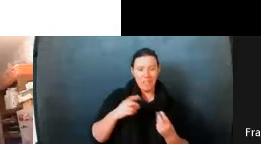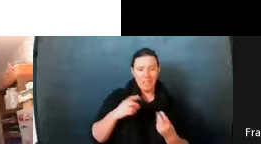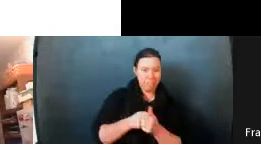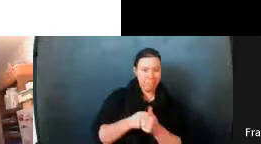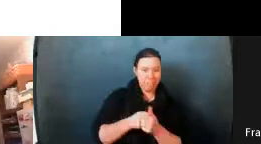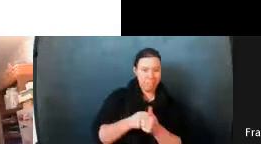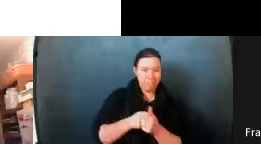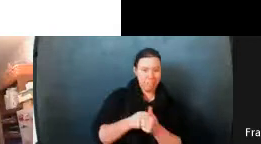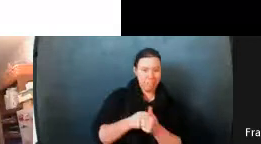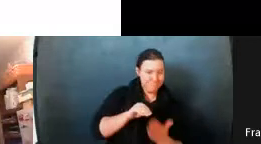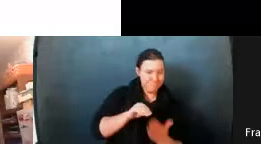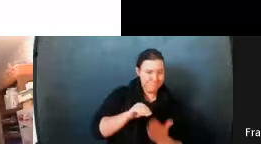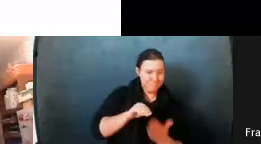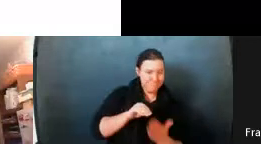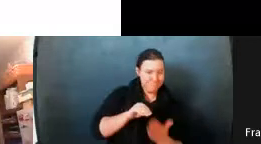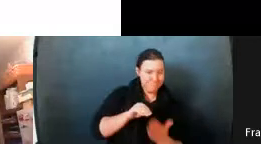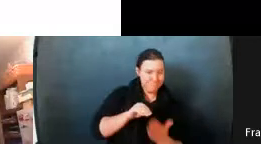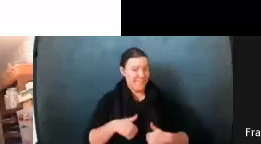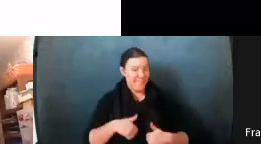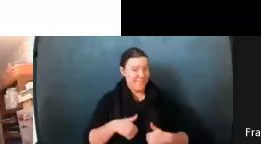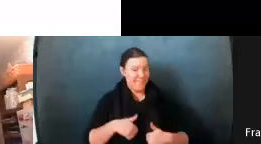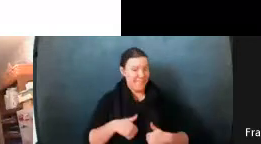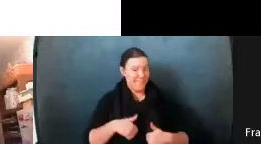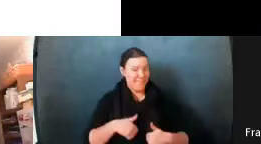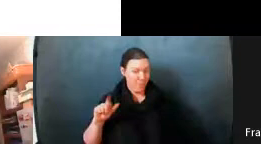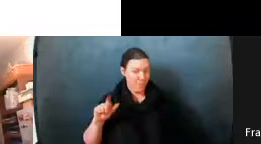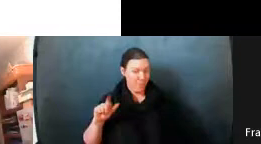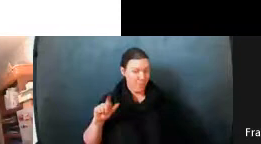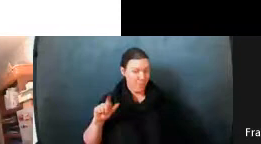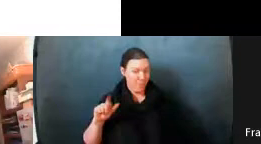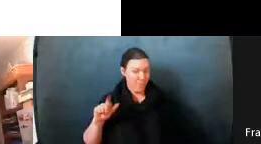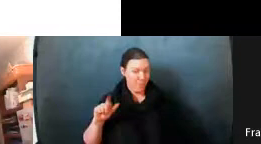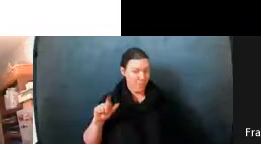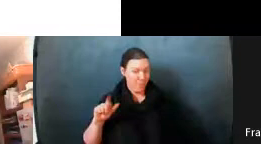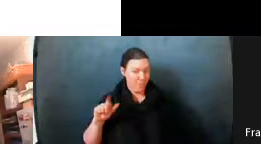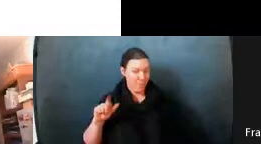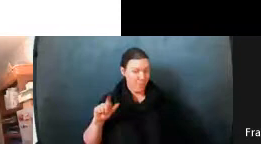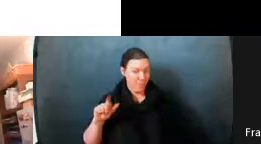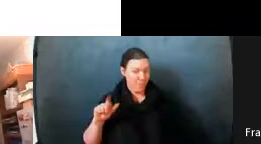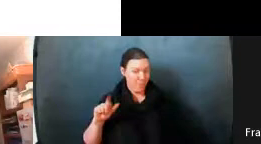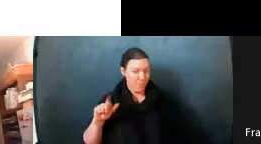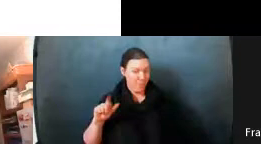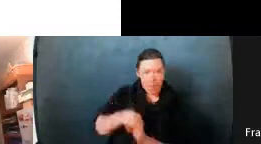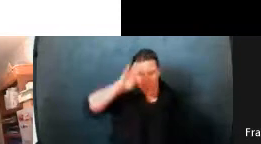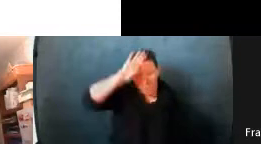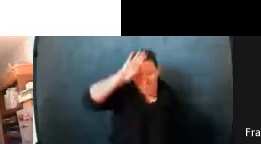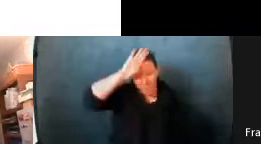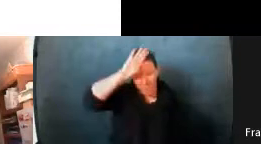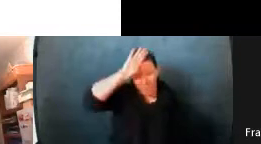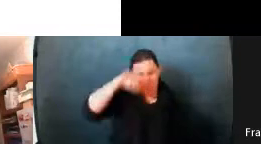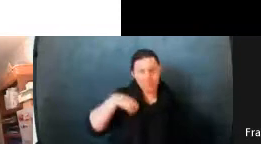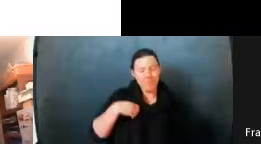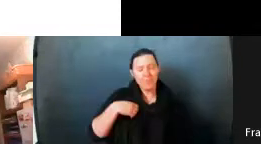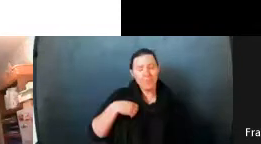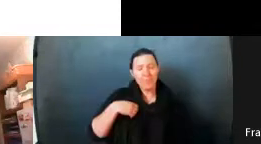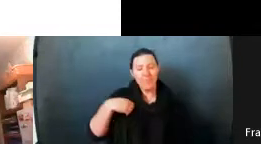Just some of the things that I've recently seen in May, or since May in my new position,